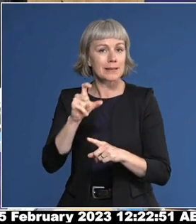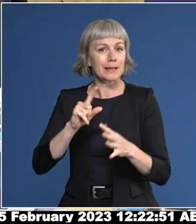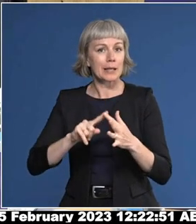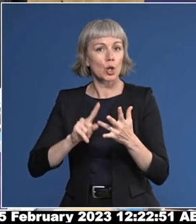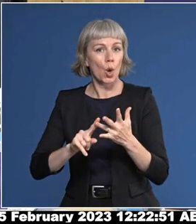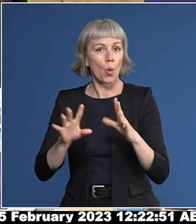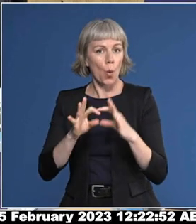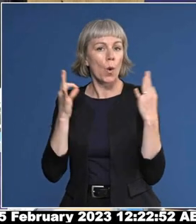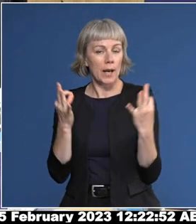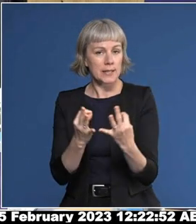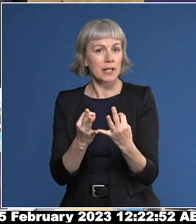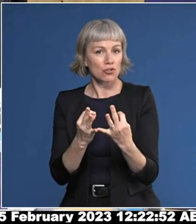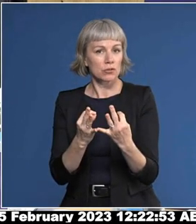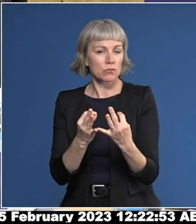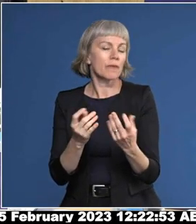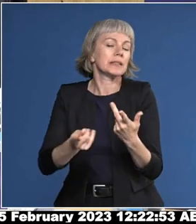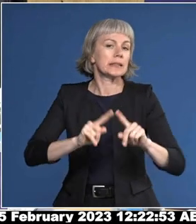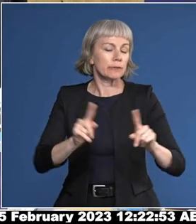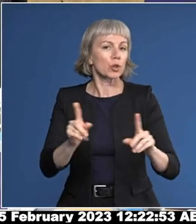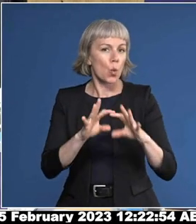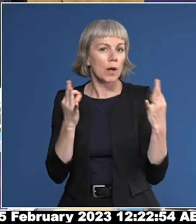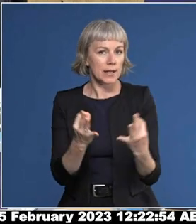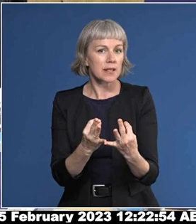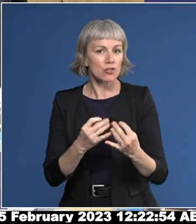organisation. So they have been in leadership roles.